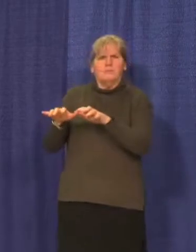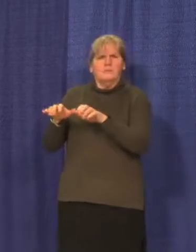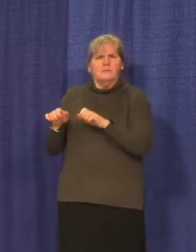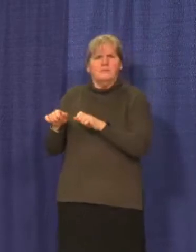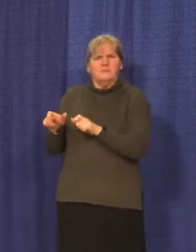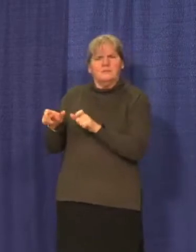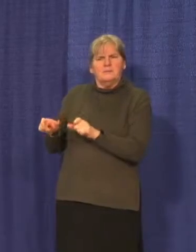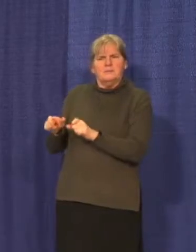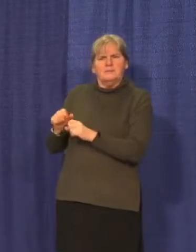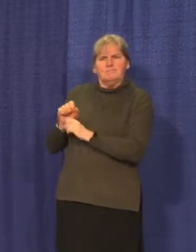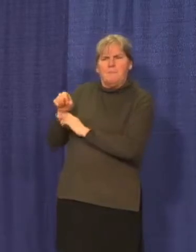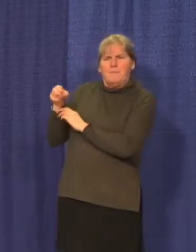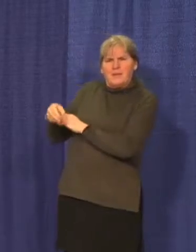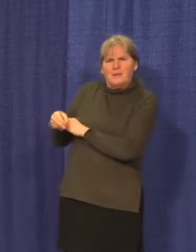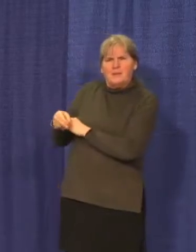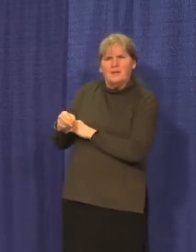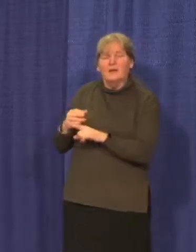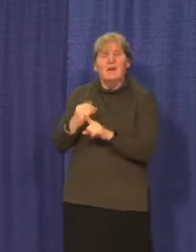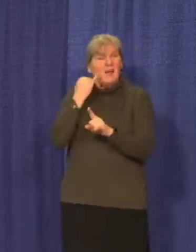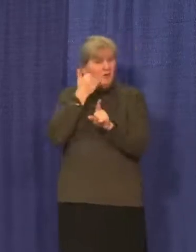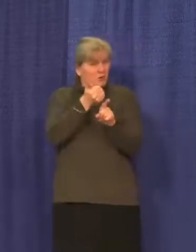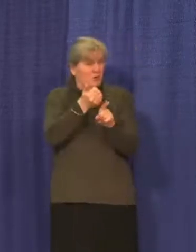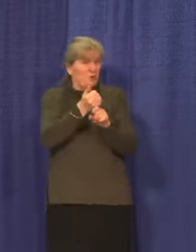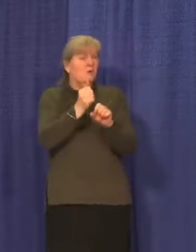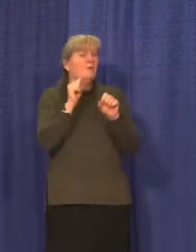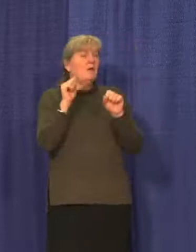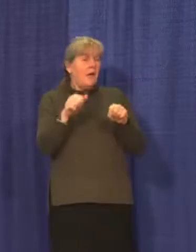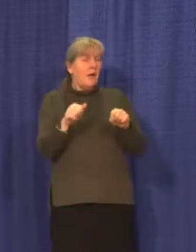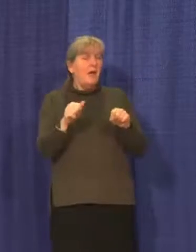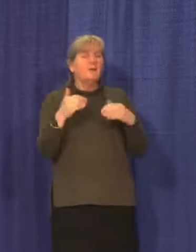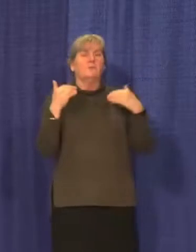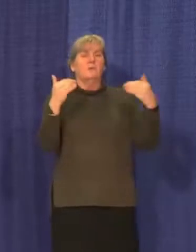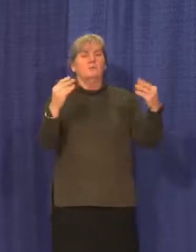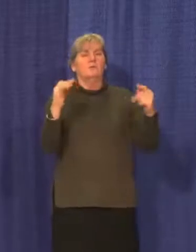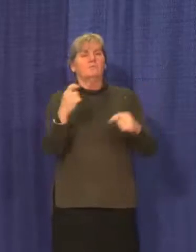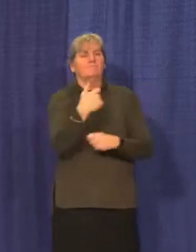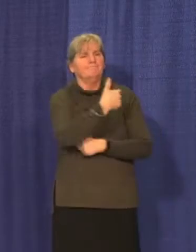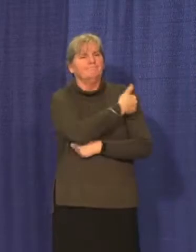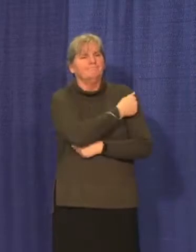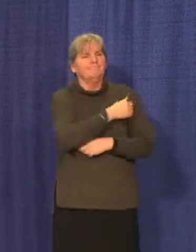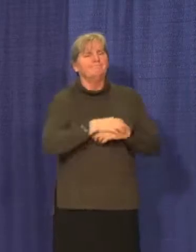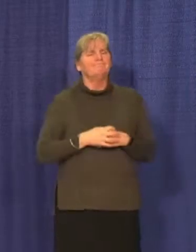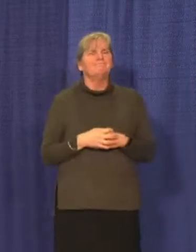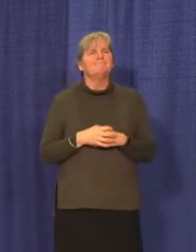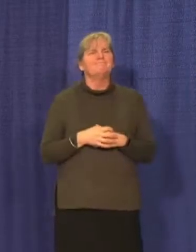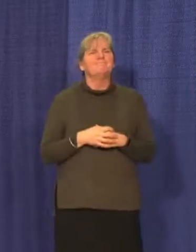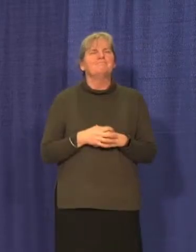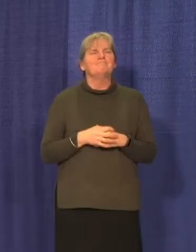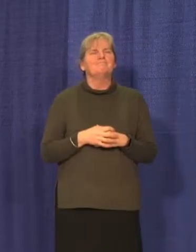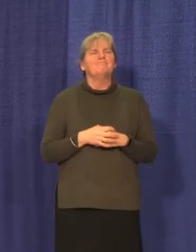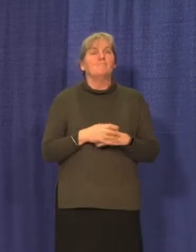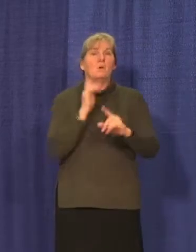most effective if everyone who is eligible gets vaccinated. We are working towards getting